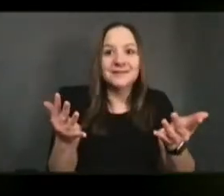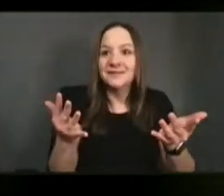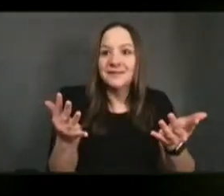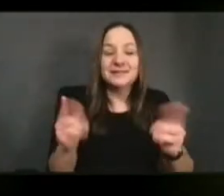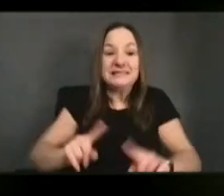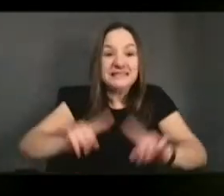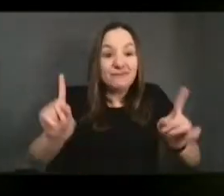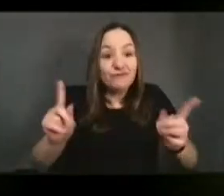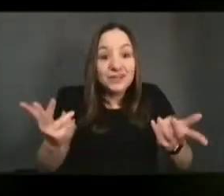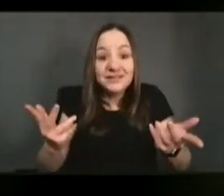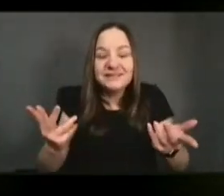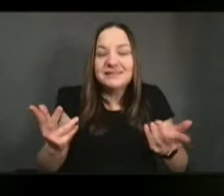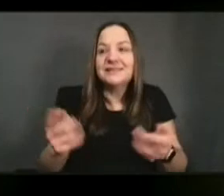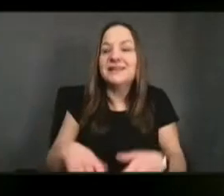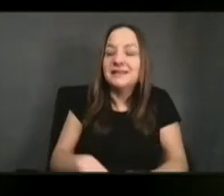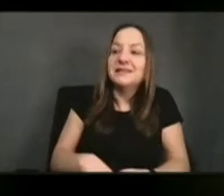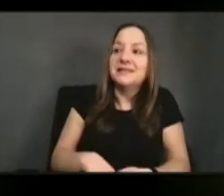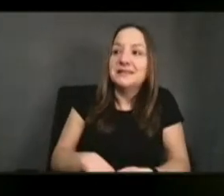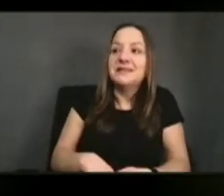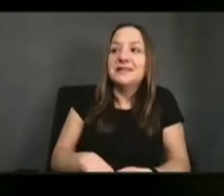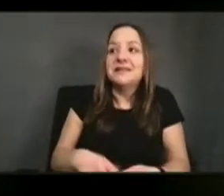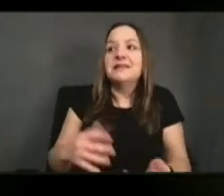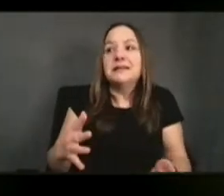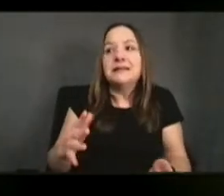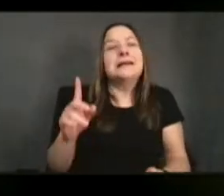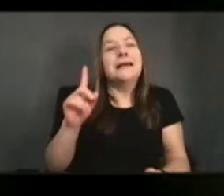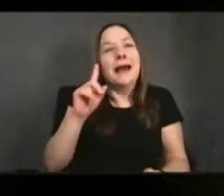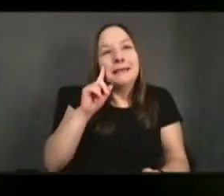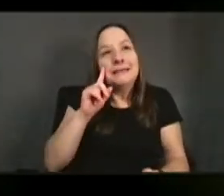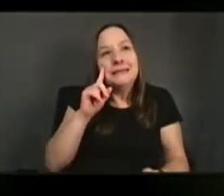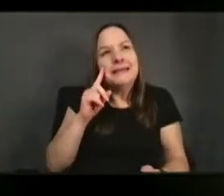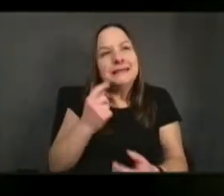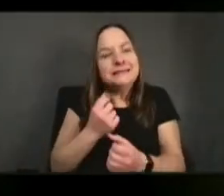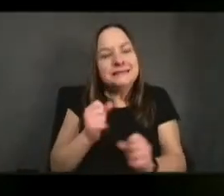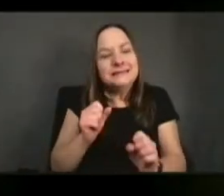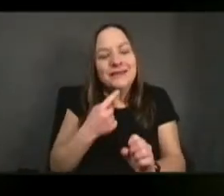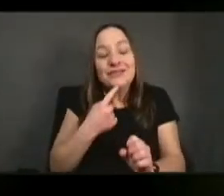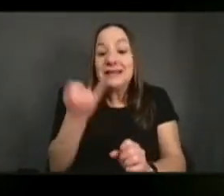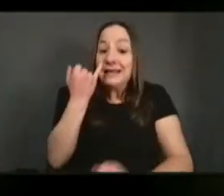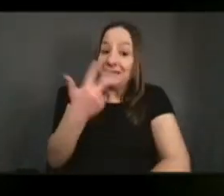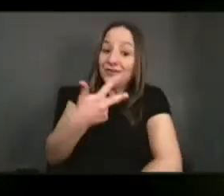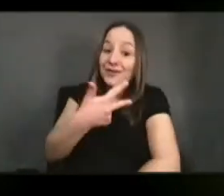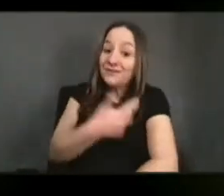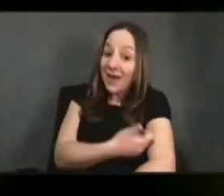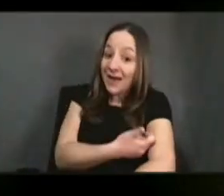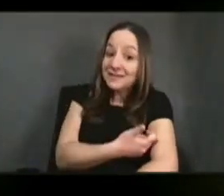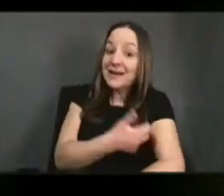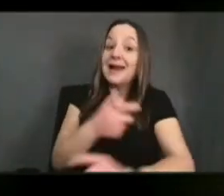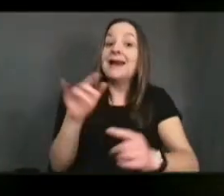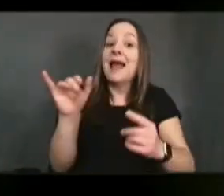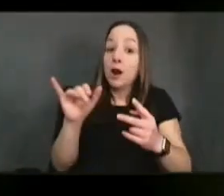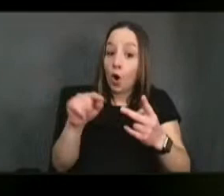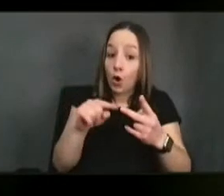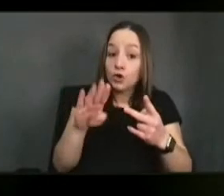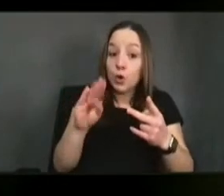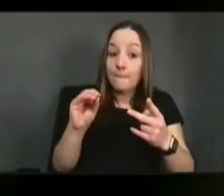asmptis aut levels of immunity. I think you know what I think you can say safely. It's true that if you're vaccinated